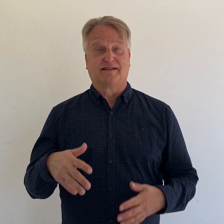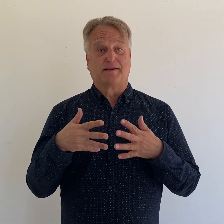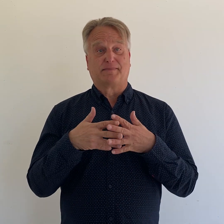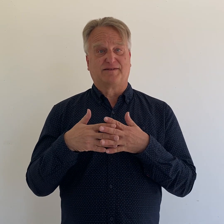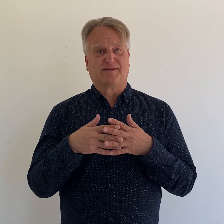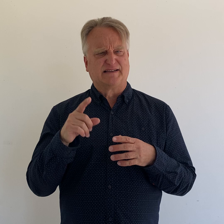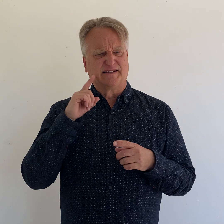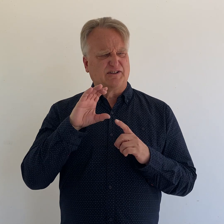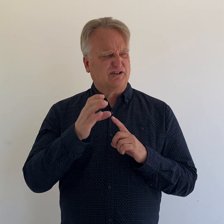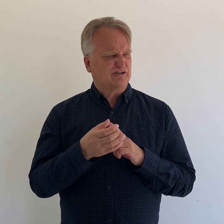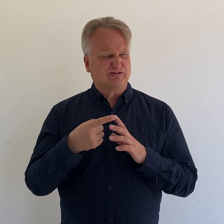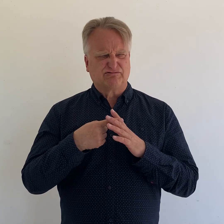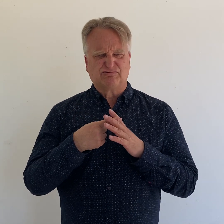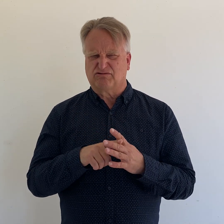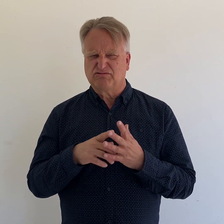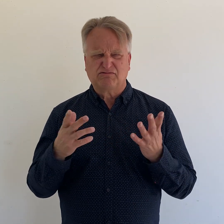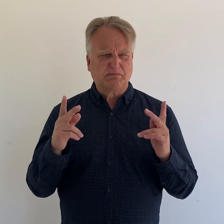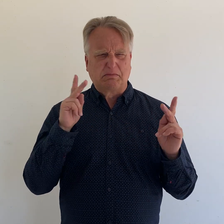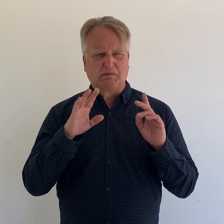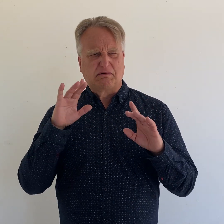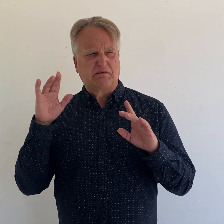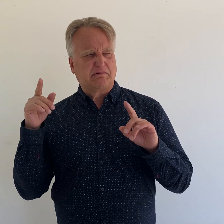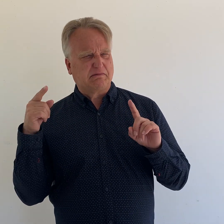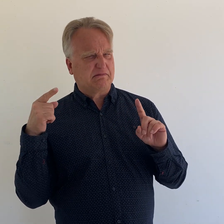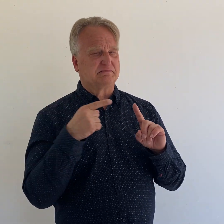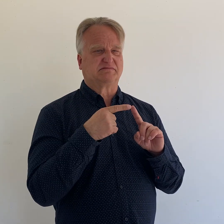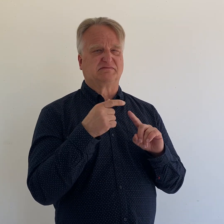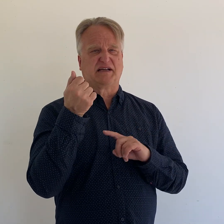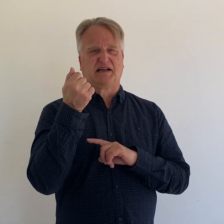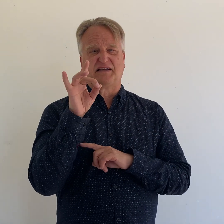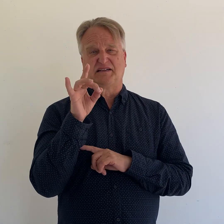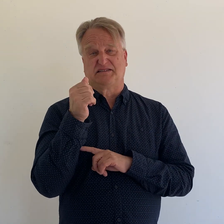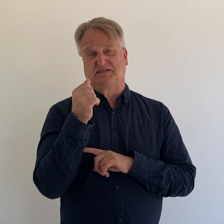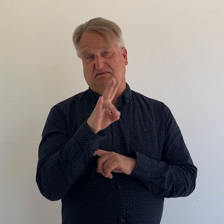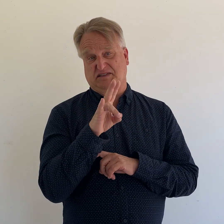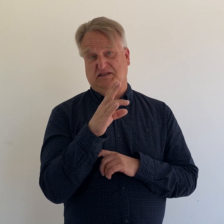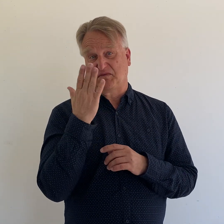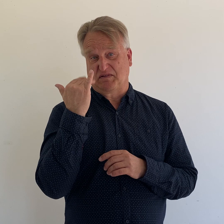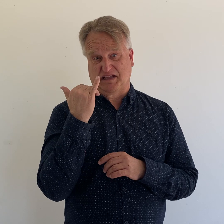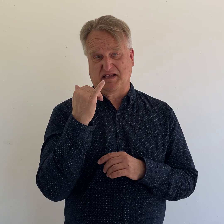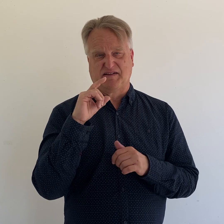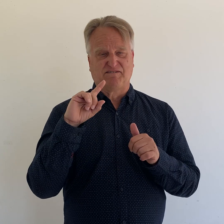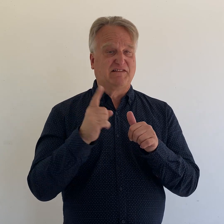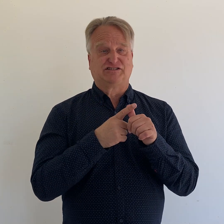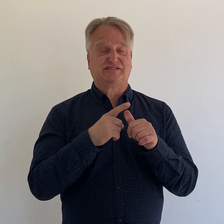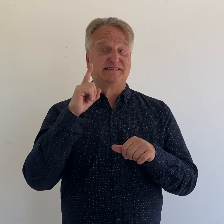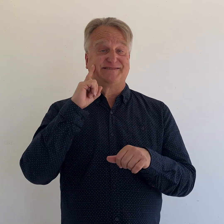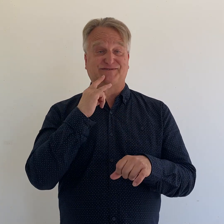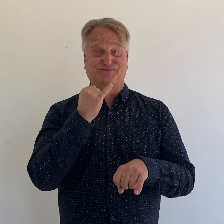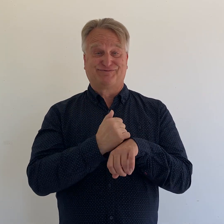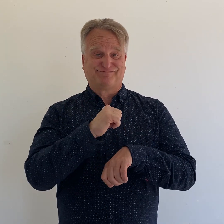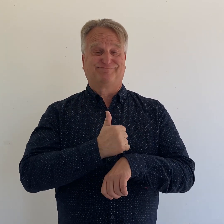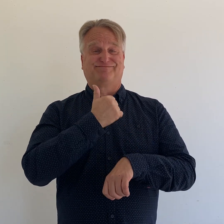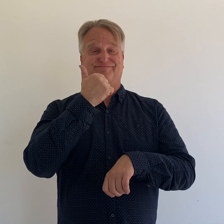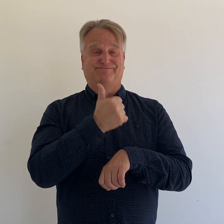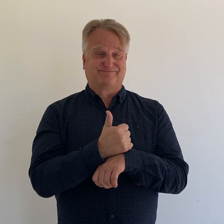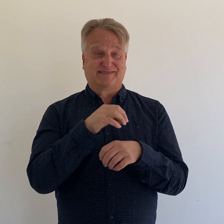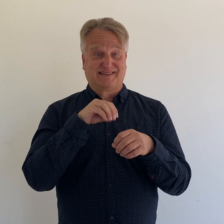The origins of American Deaf culture can be traced to the founding of the very first residential school